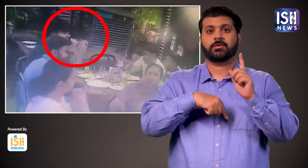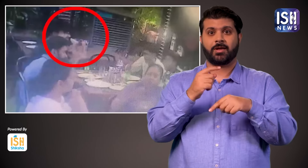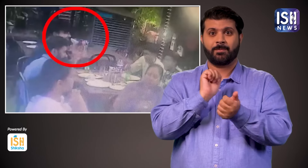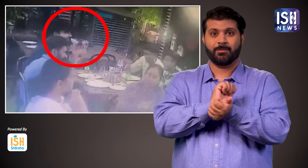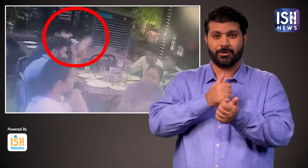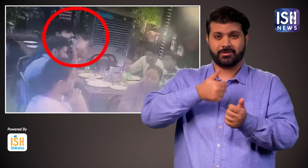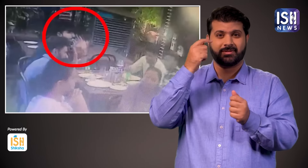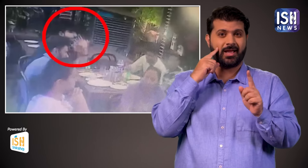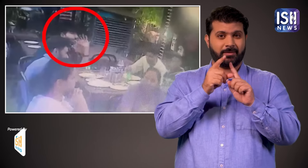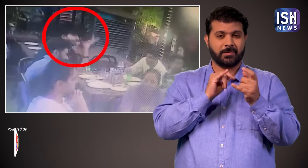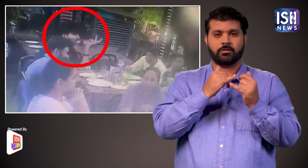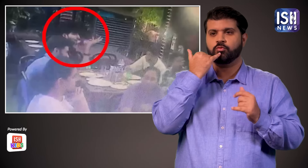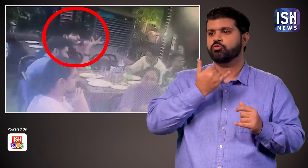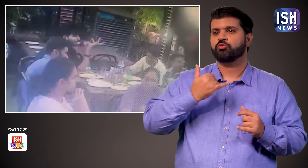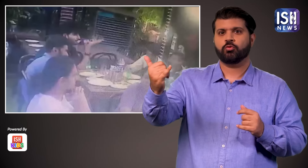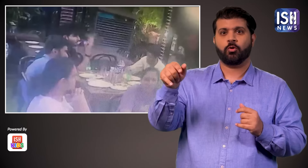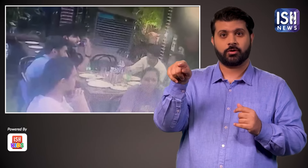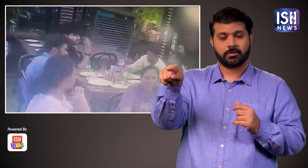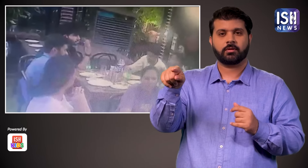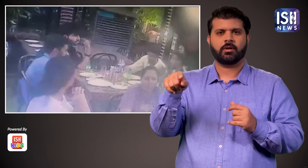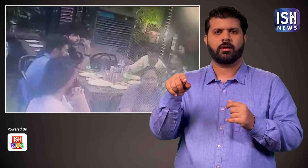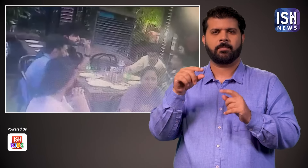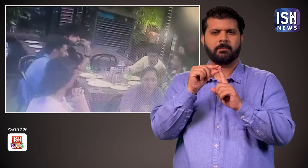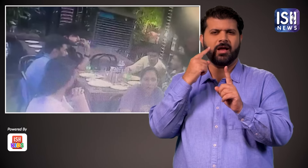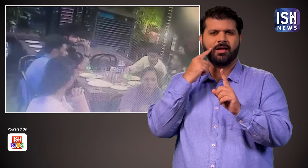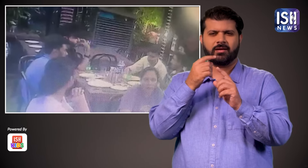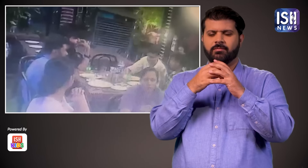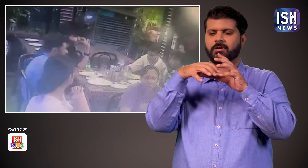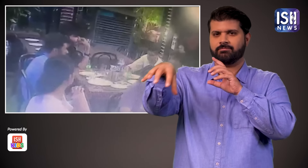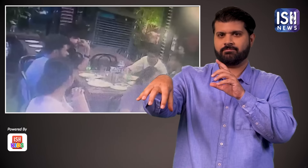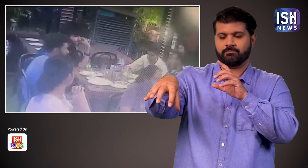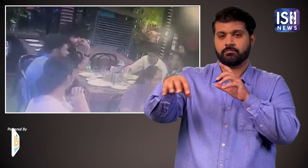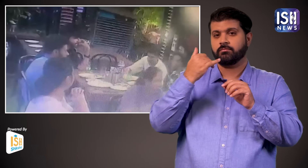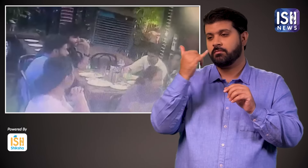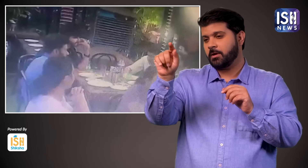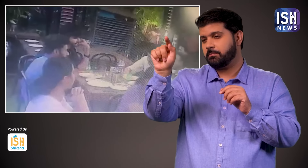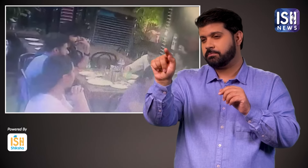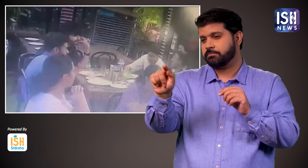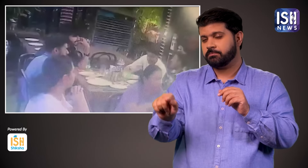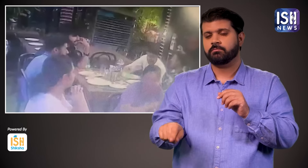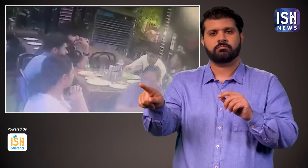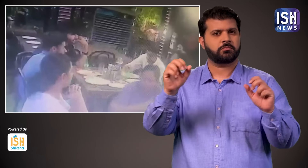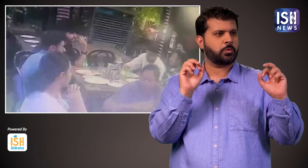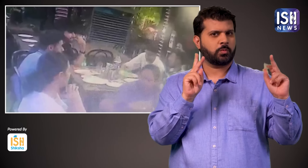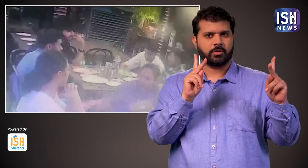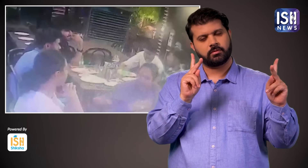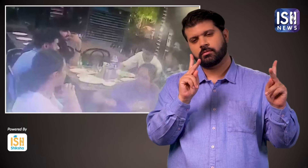The IPS officer then contacted the Police In-charge and shared the incident.